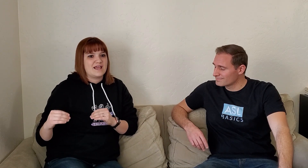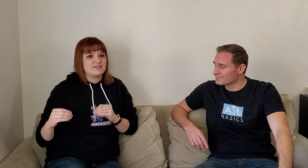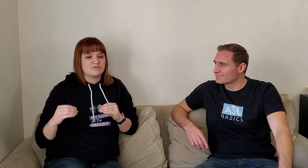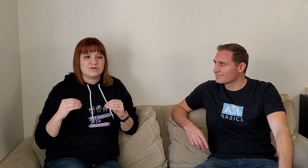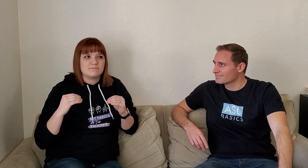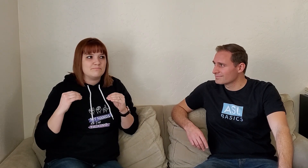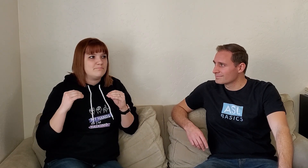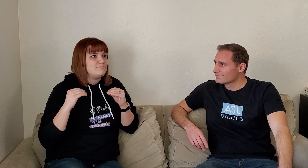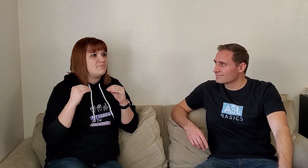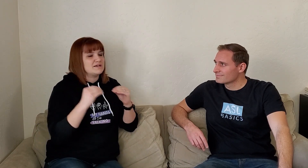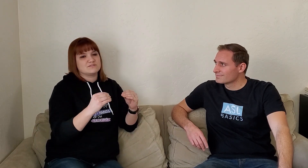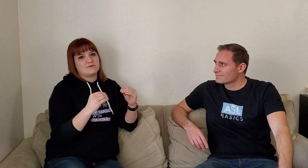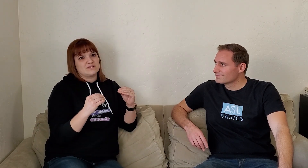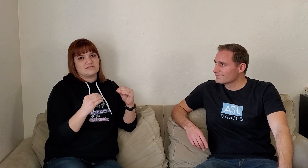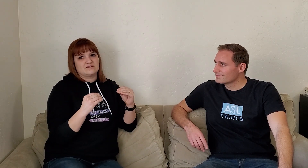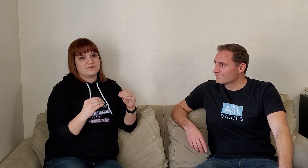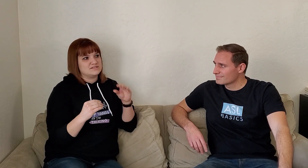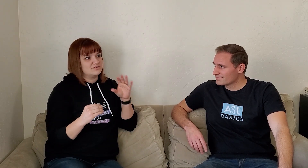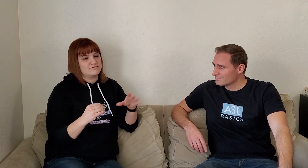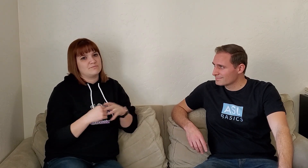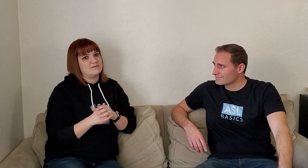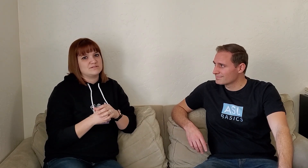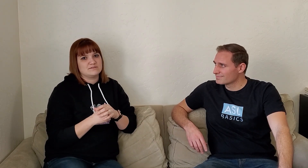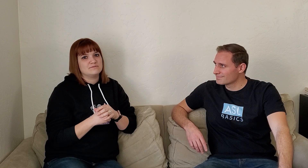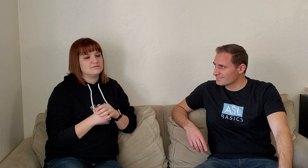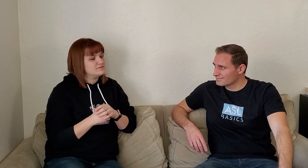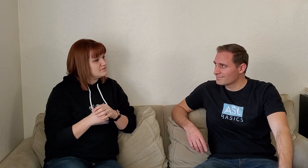And they're one of the best ways to learn, is to learn from them too.